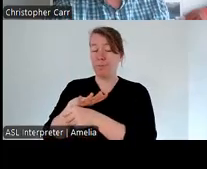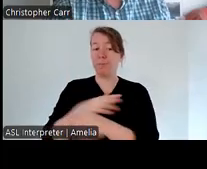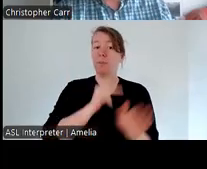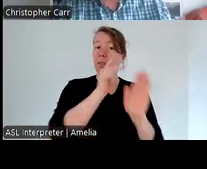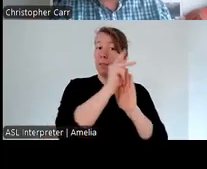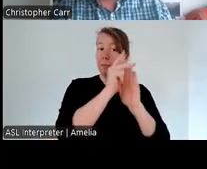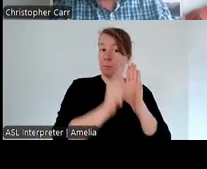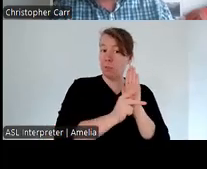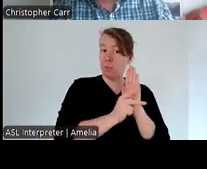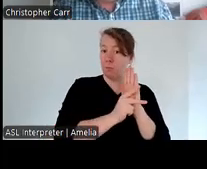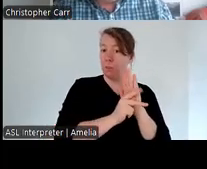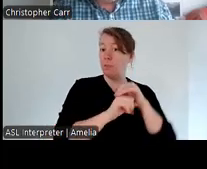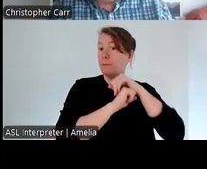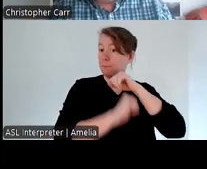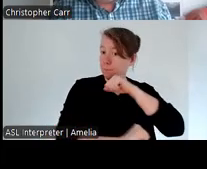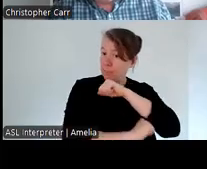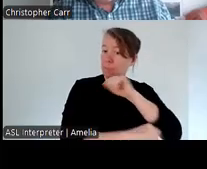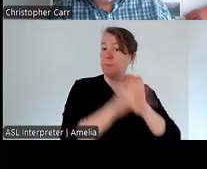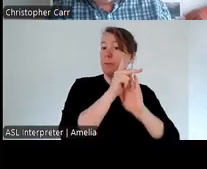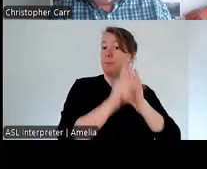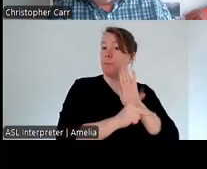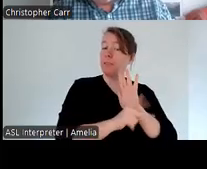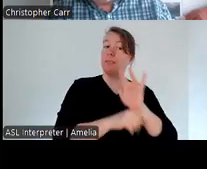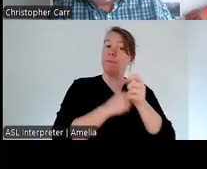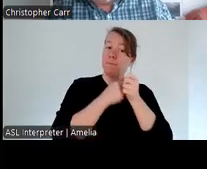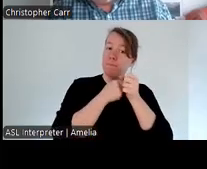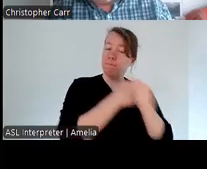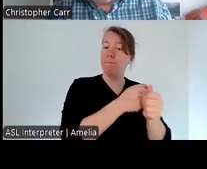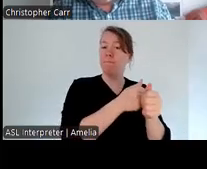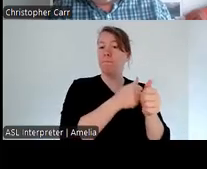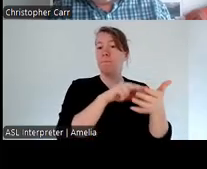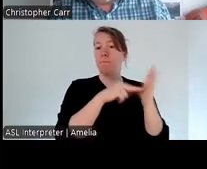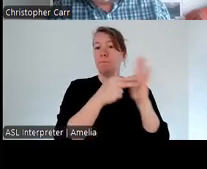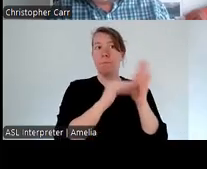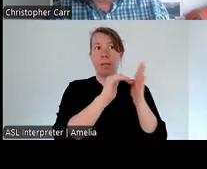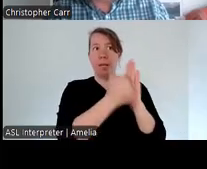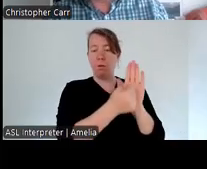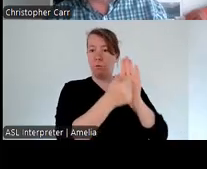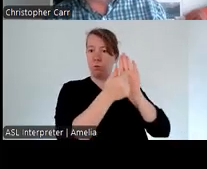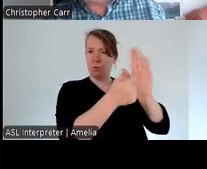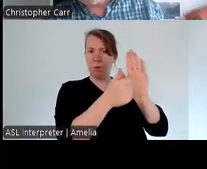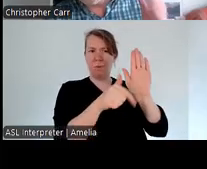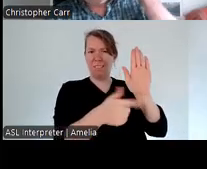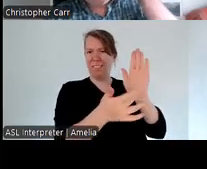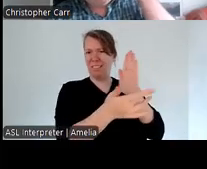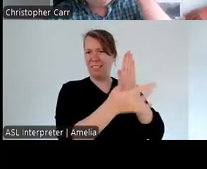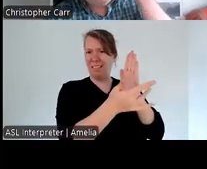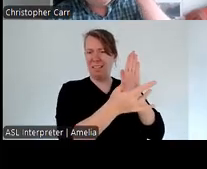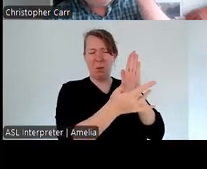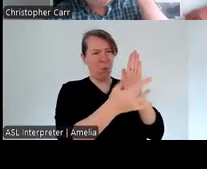fundamental principles of what, how to display this very technical metadata in a user-friendly